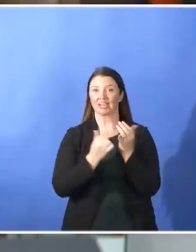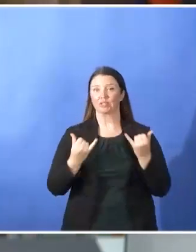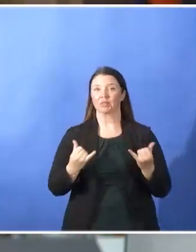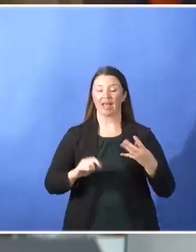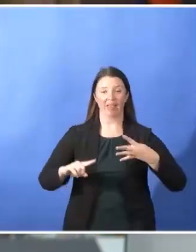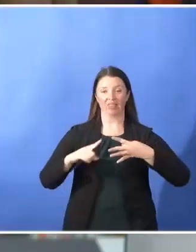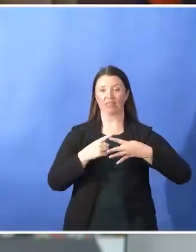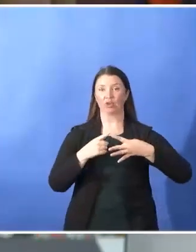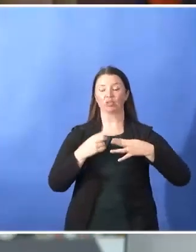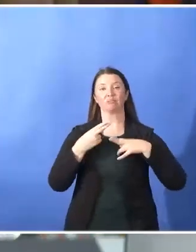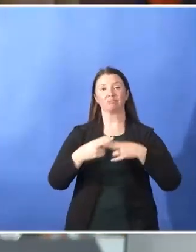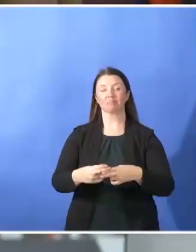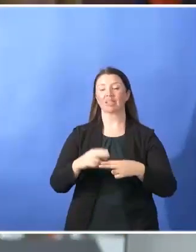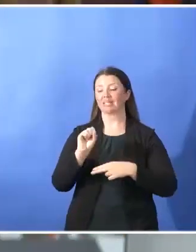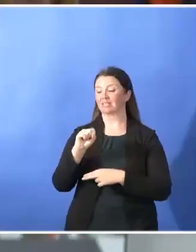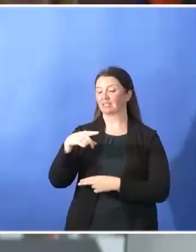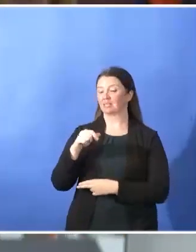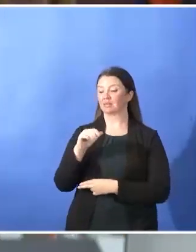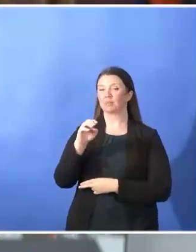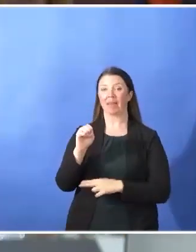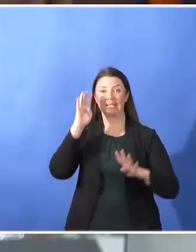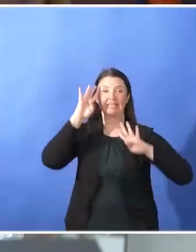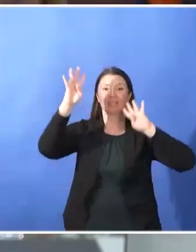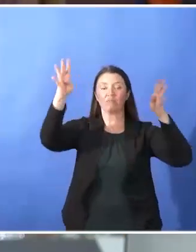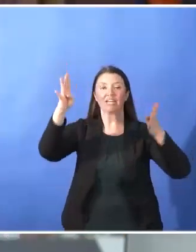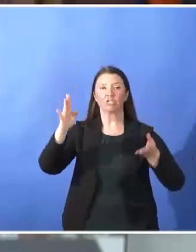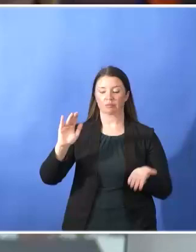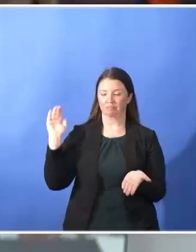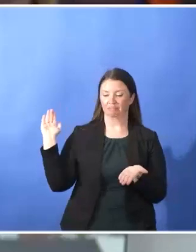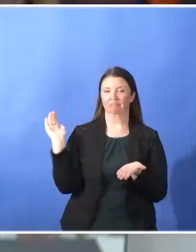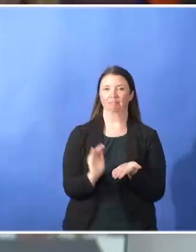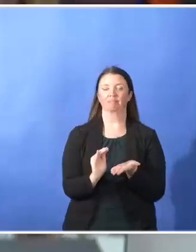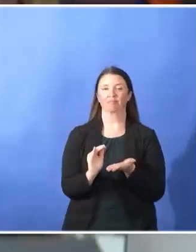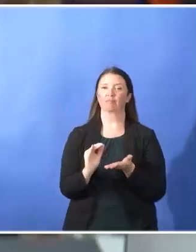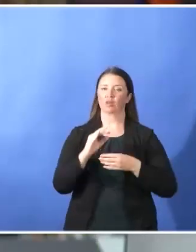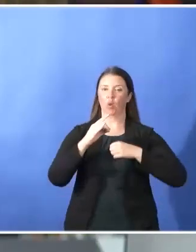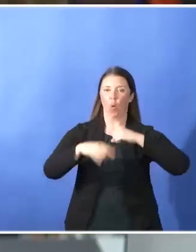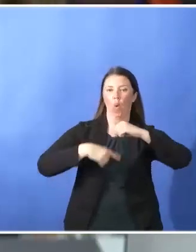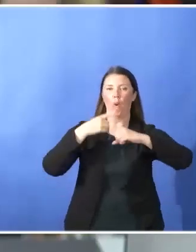THE FIRST ITEM IS TITLED SPACE MITIGATION AND WILL BE